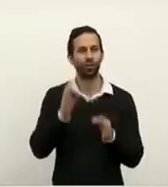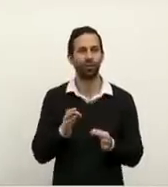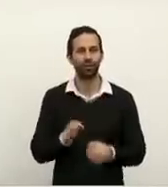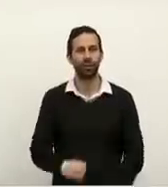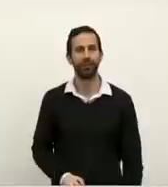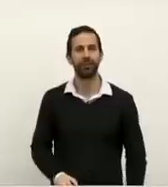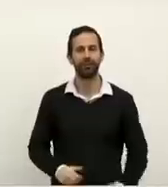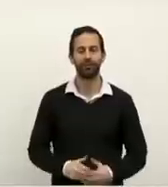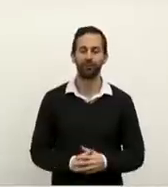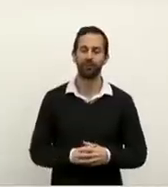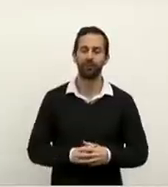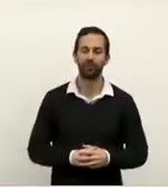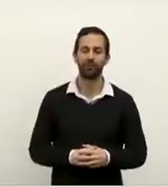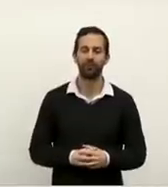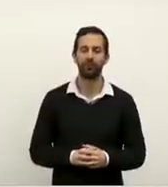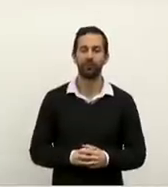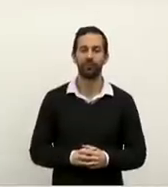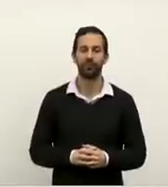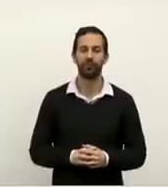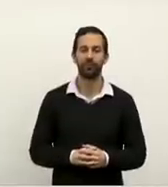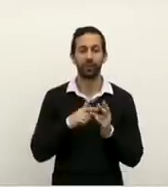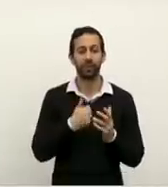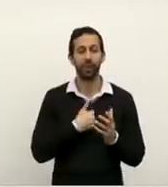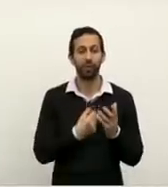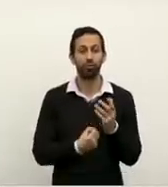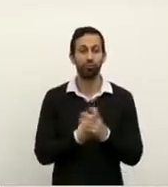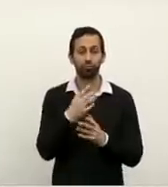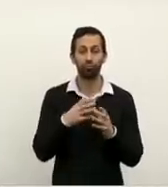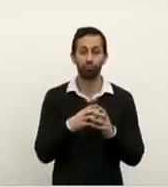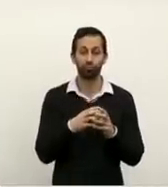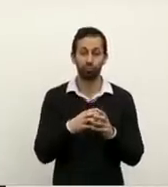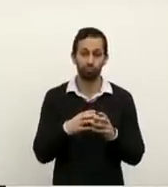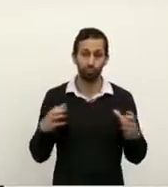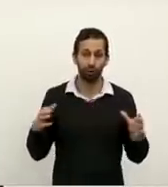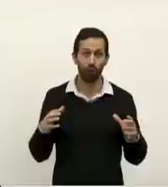The legacy or our growth through a significant growth phase